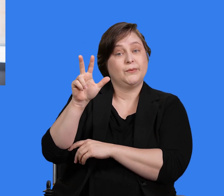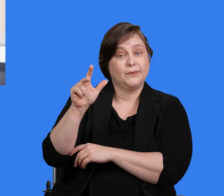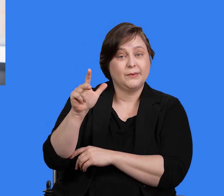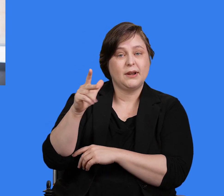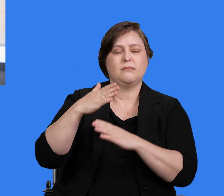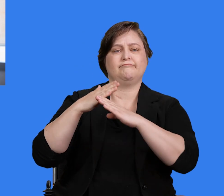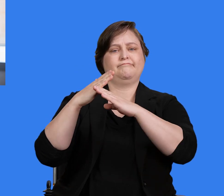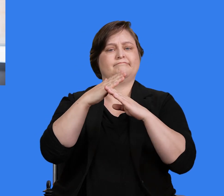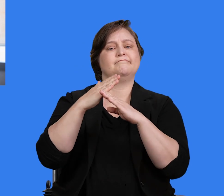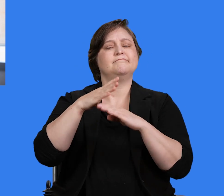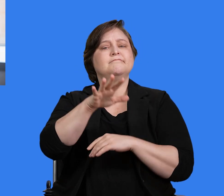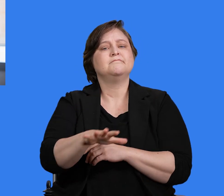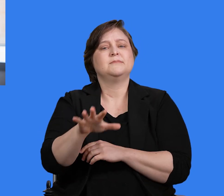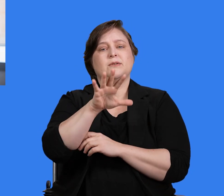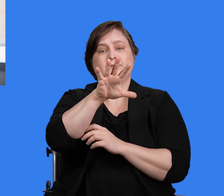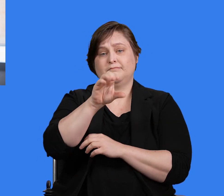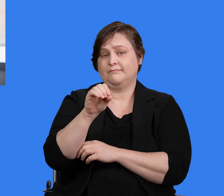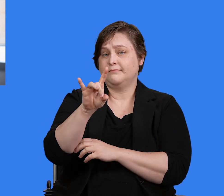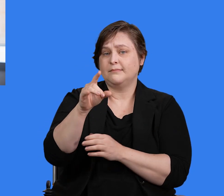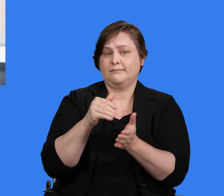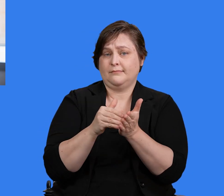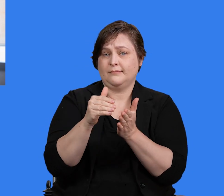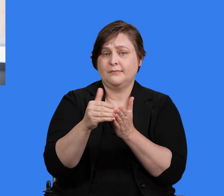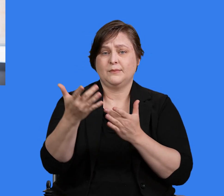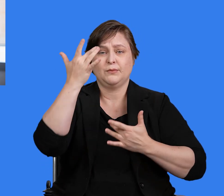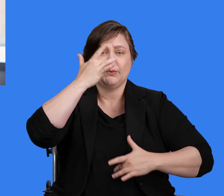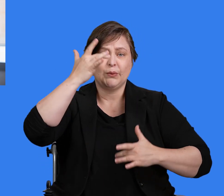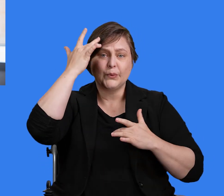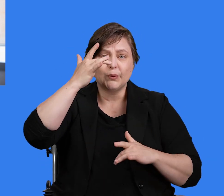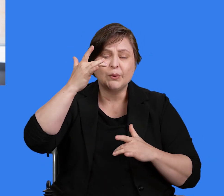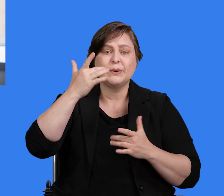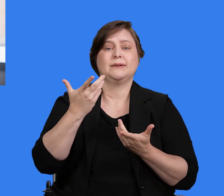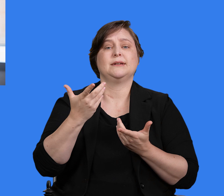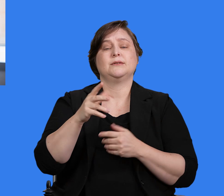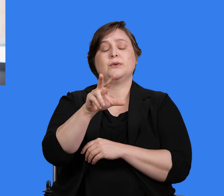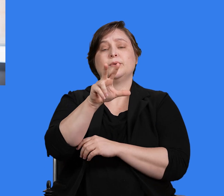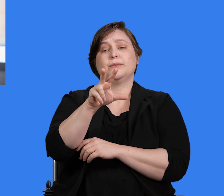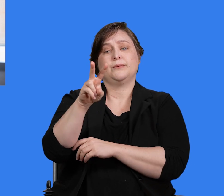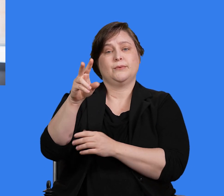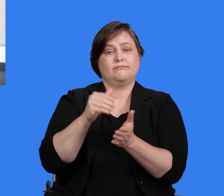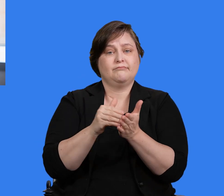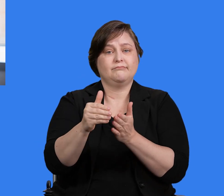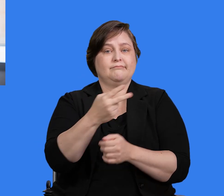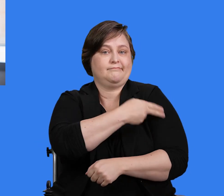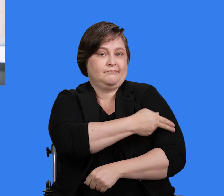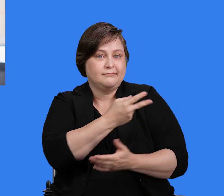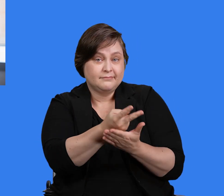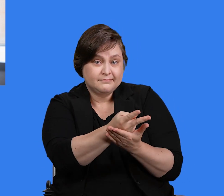will have prevented about 508 million illnesses and 32 million hospitalizations